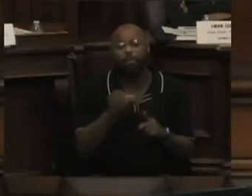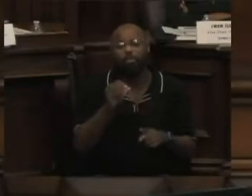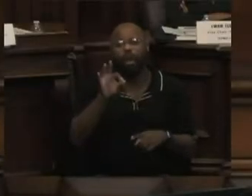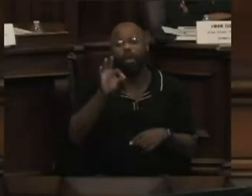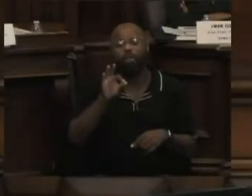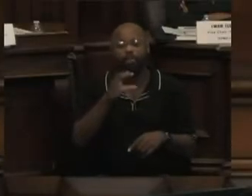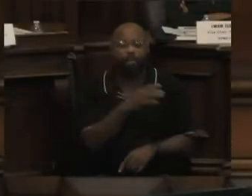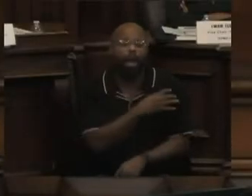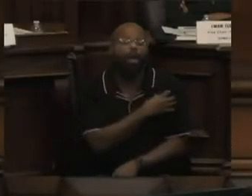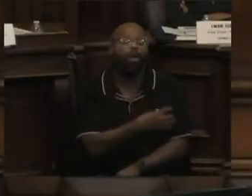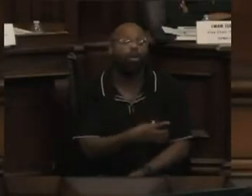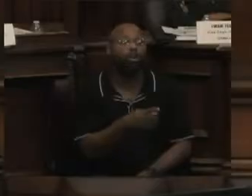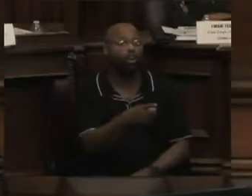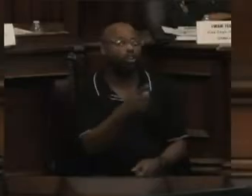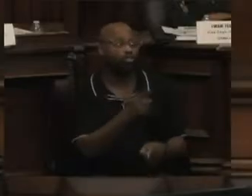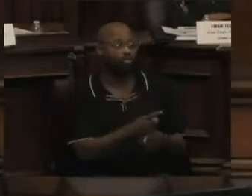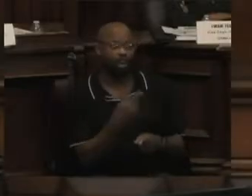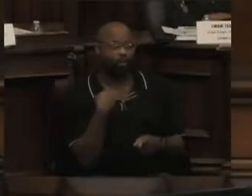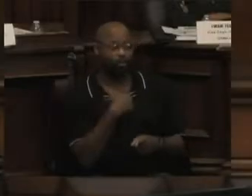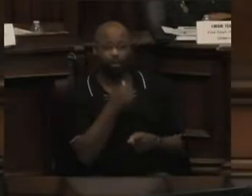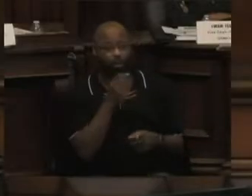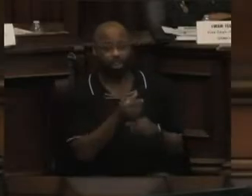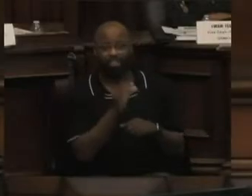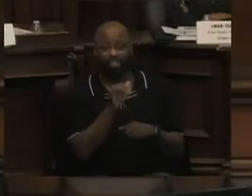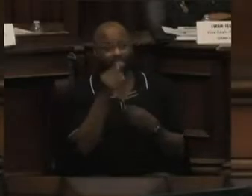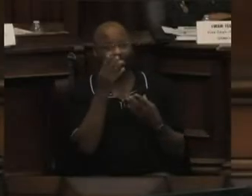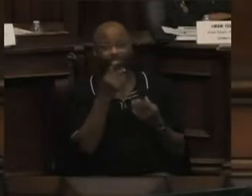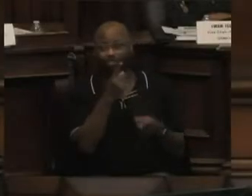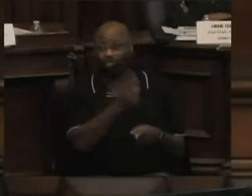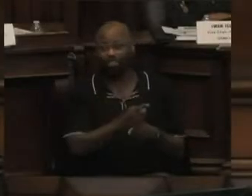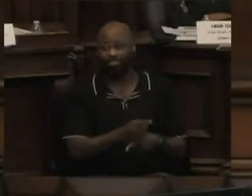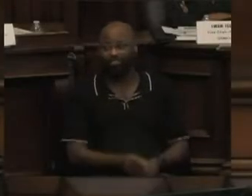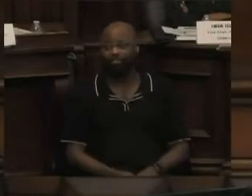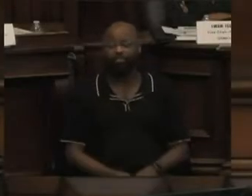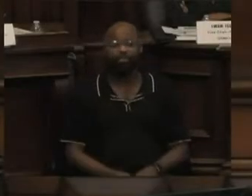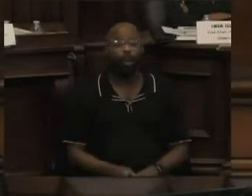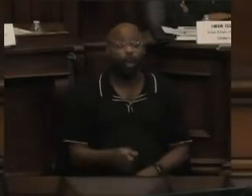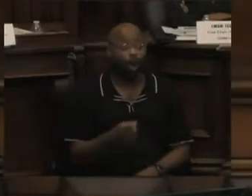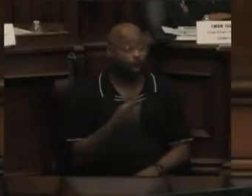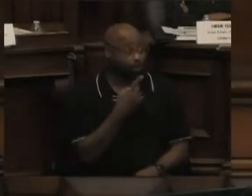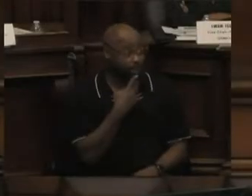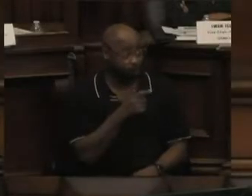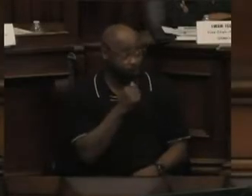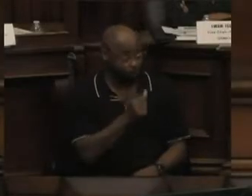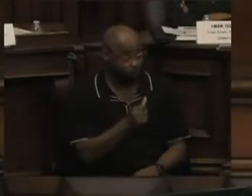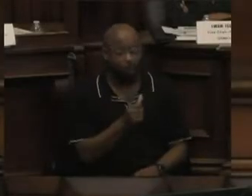complaints regarding abuse of